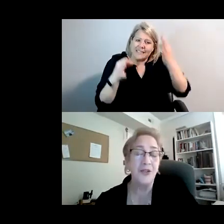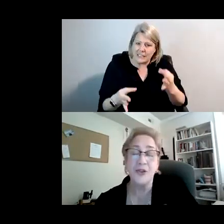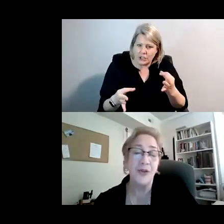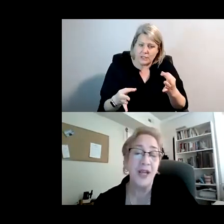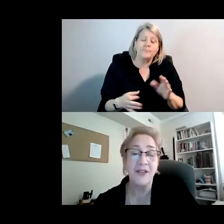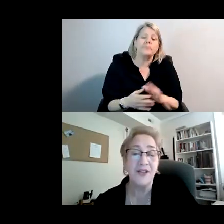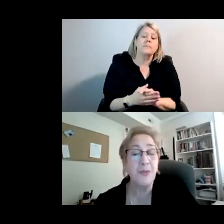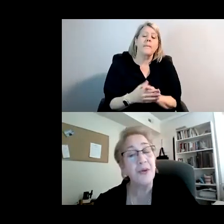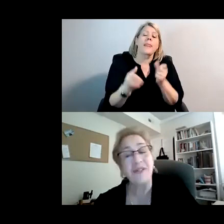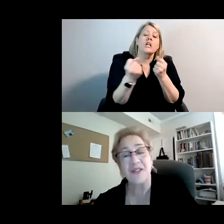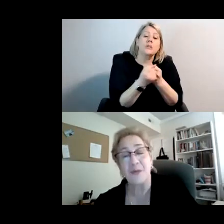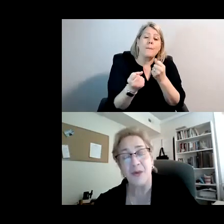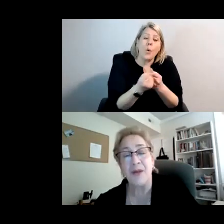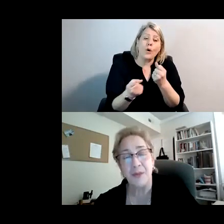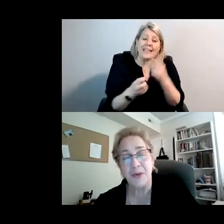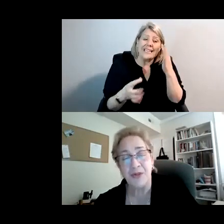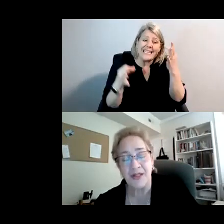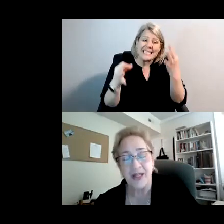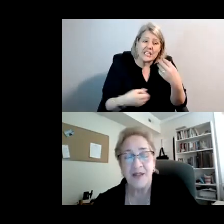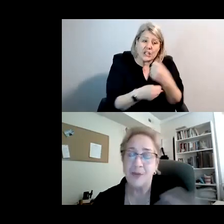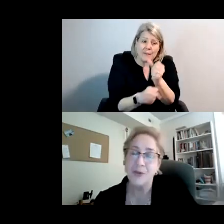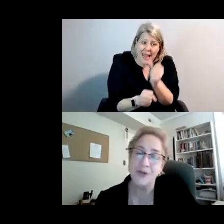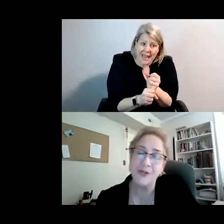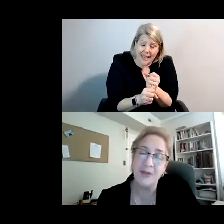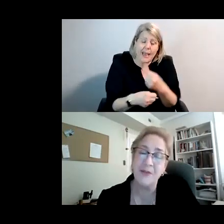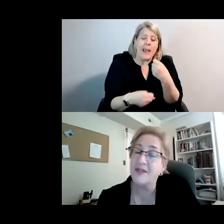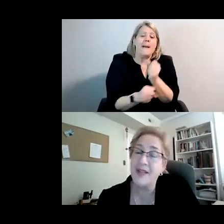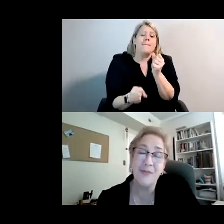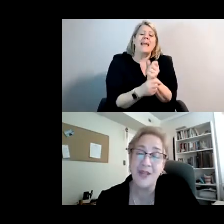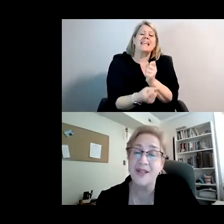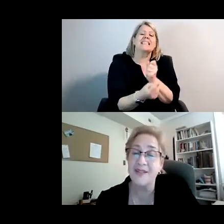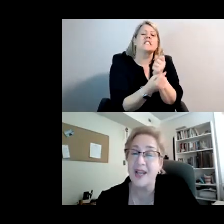to create a support system around the person that will do some of the same things